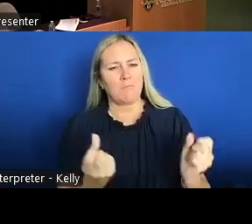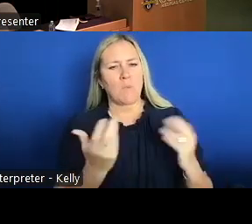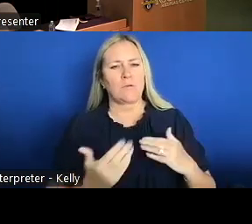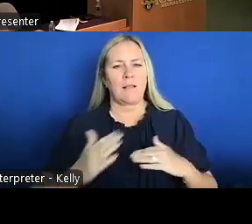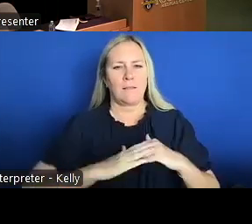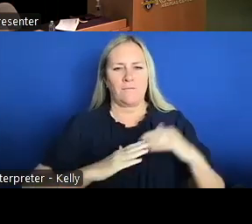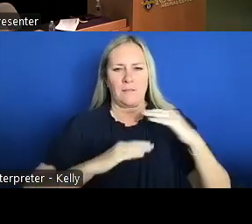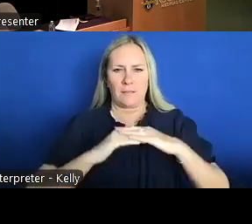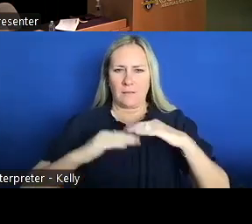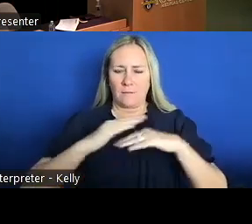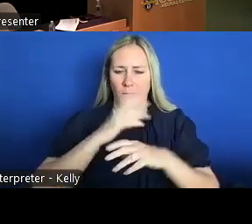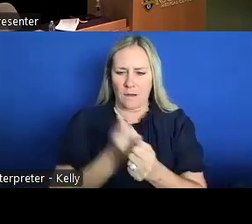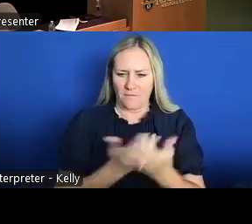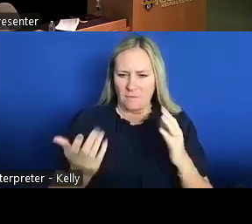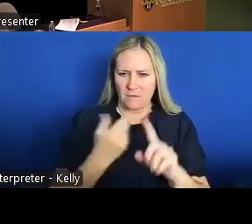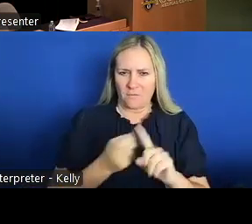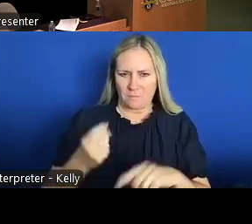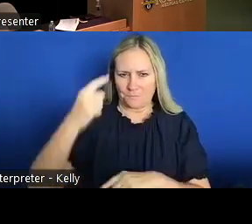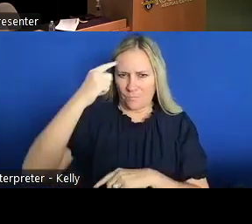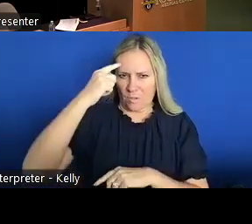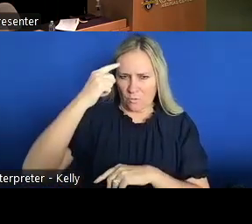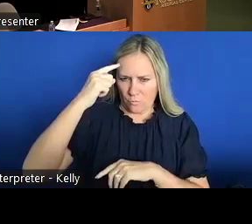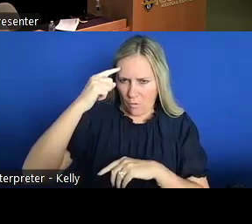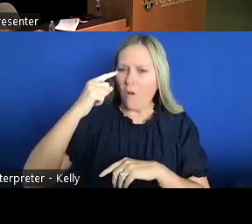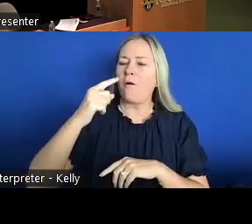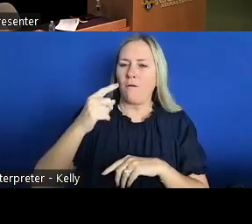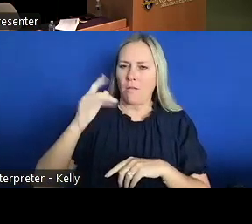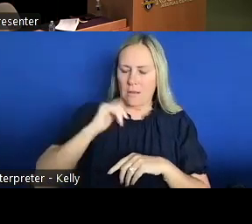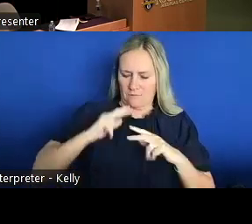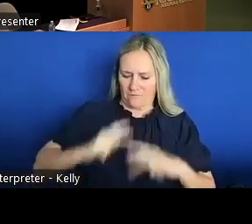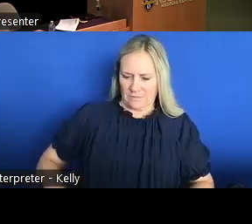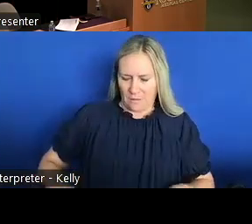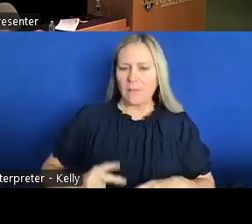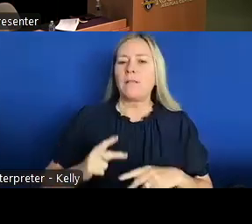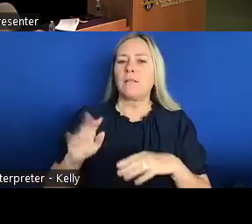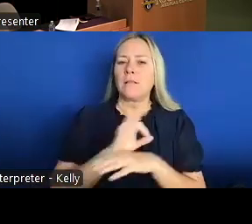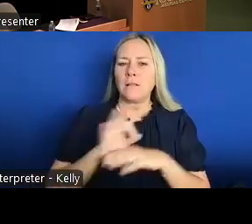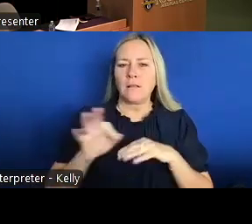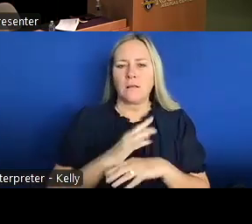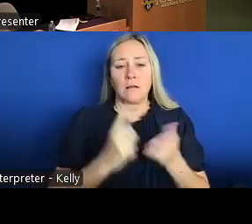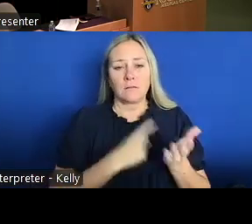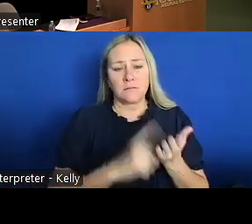from the neurophysiological some times patients will come later with sematic complaints or a